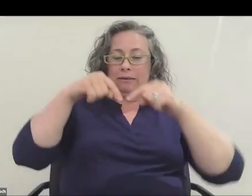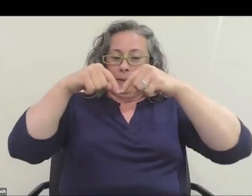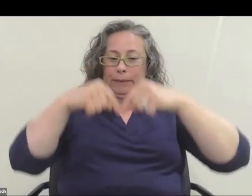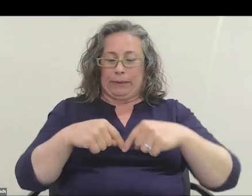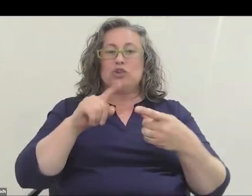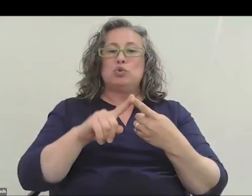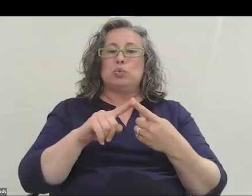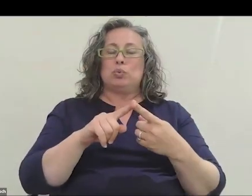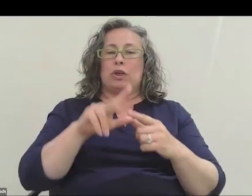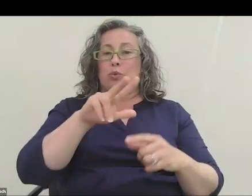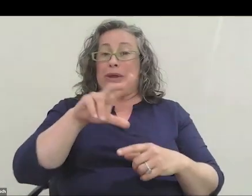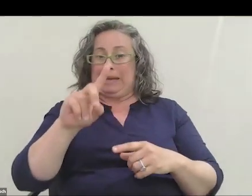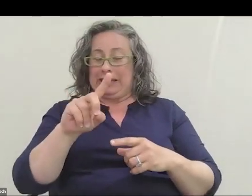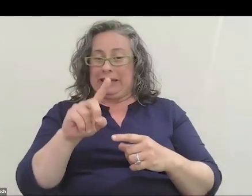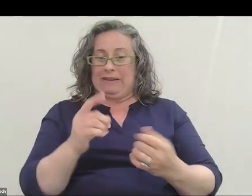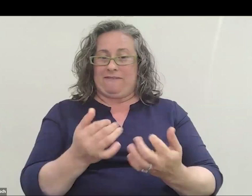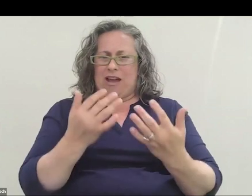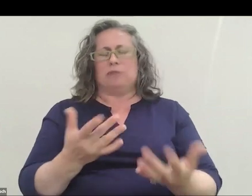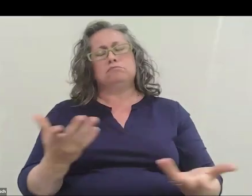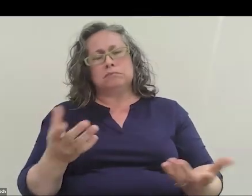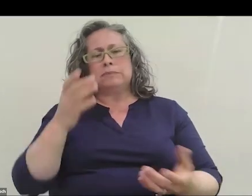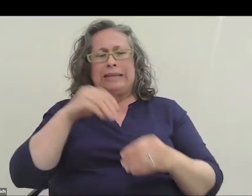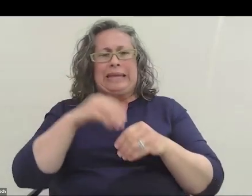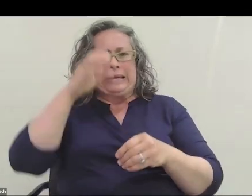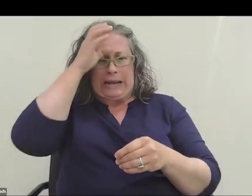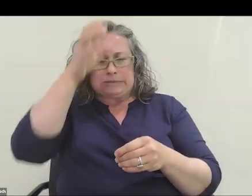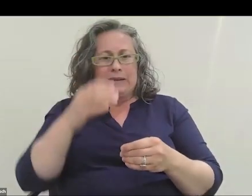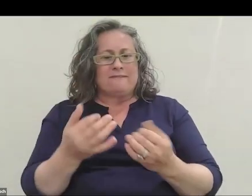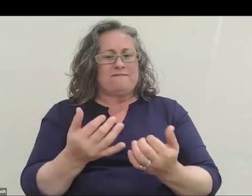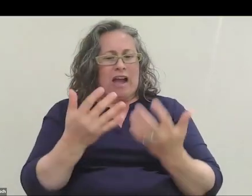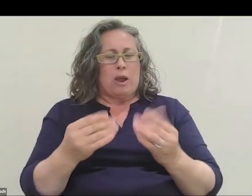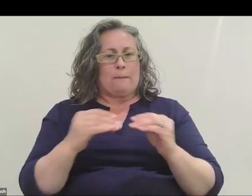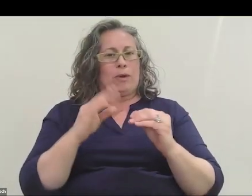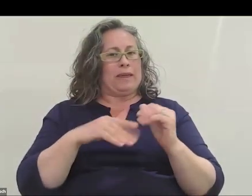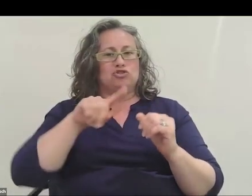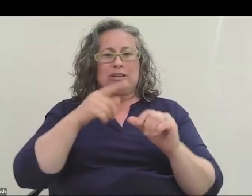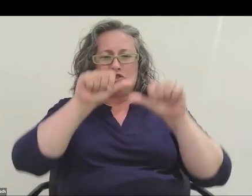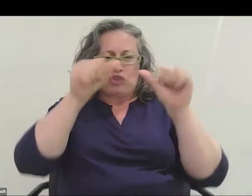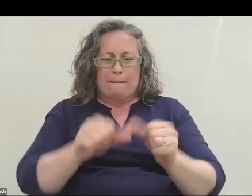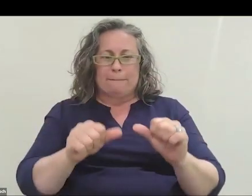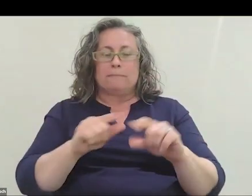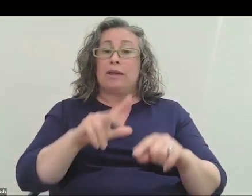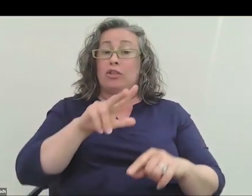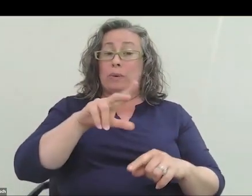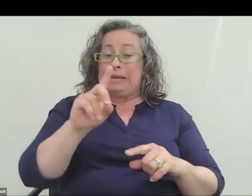While conceptually fire is more than just the shape or the flames of fire, the 3D print does give us a basis